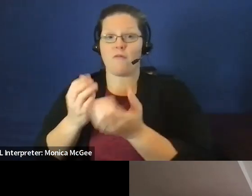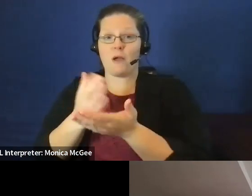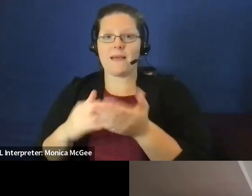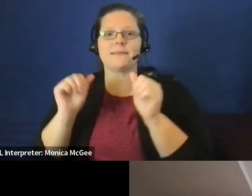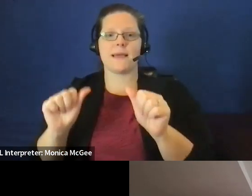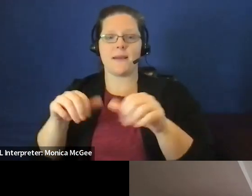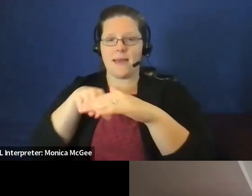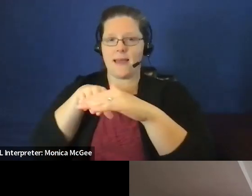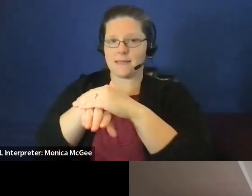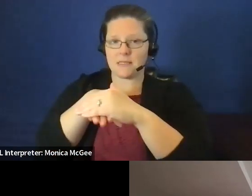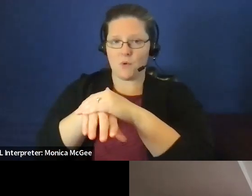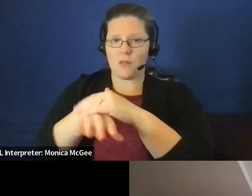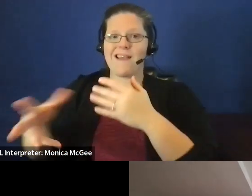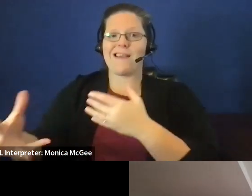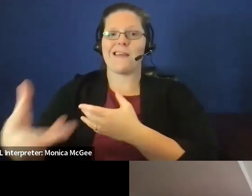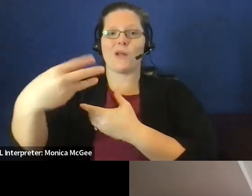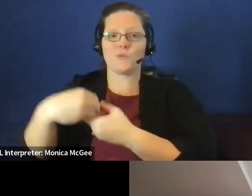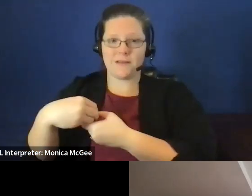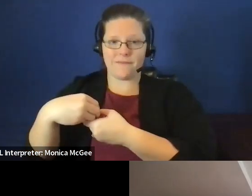for and response to a disaster and that